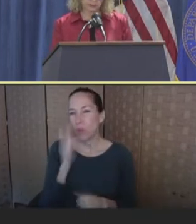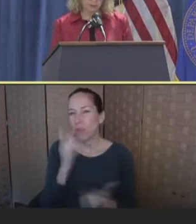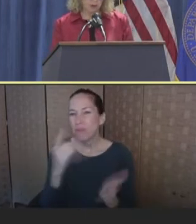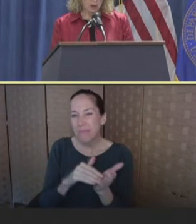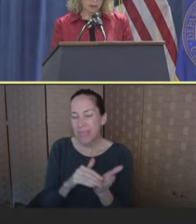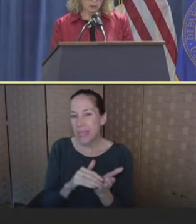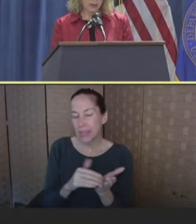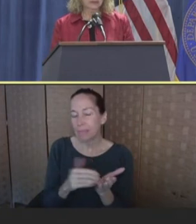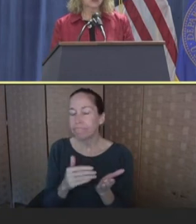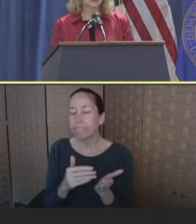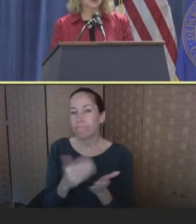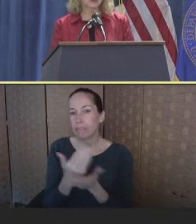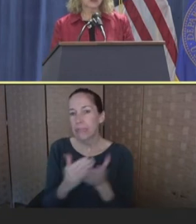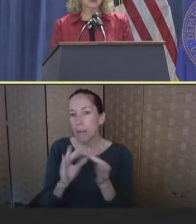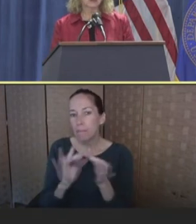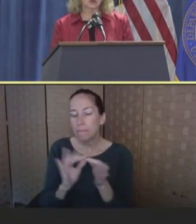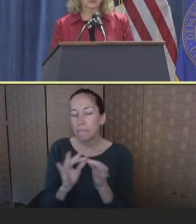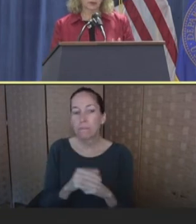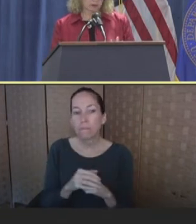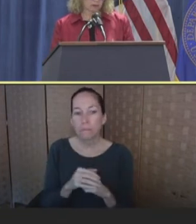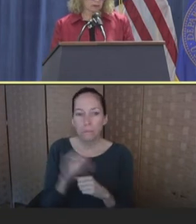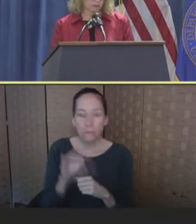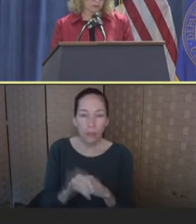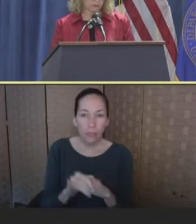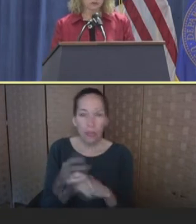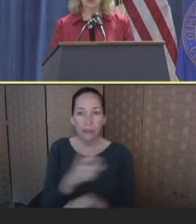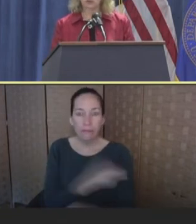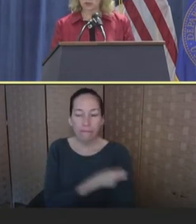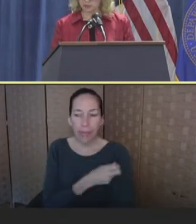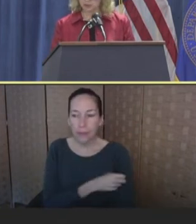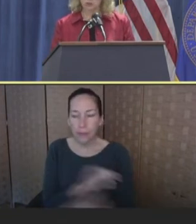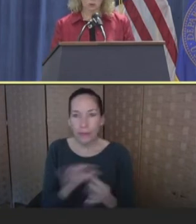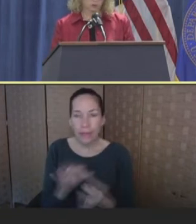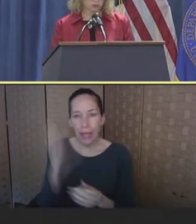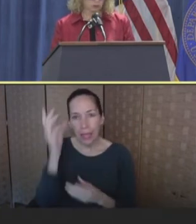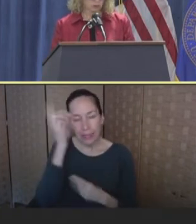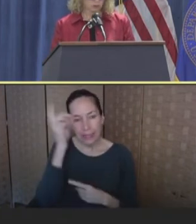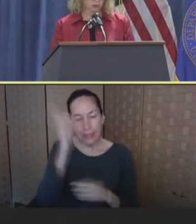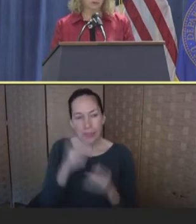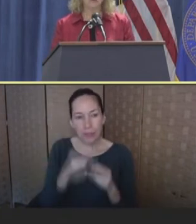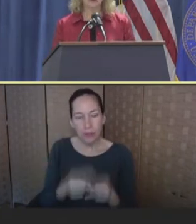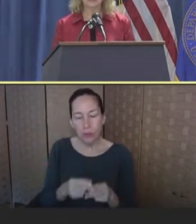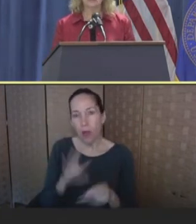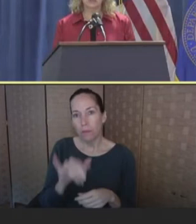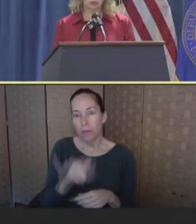It is a vaccine-preventable disease caused by three different serotypes, as you know, one, two, and three. Very contagious.